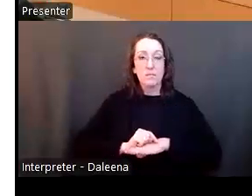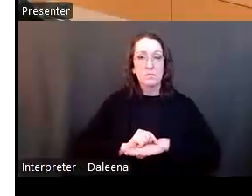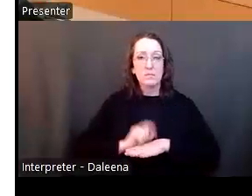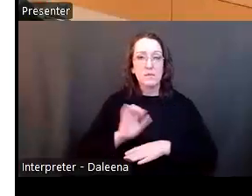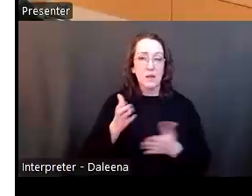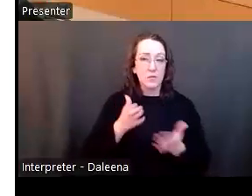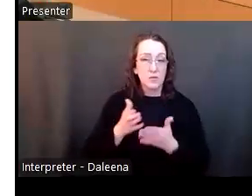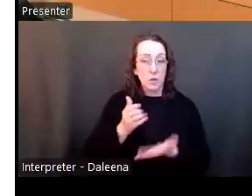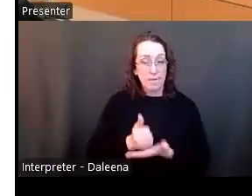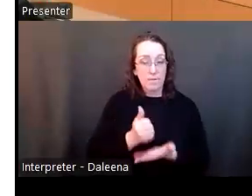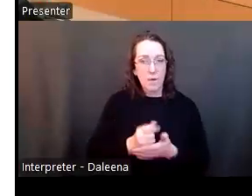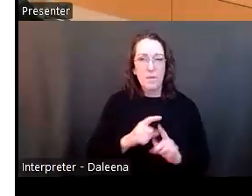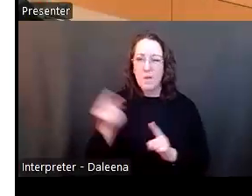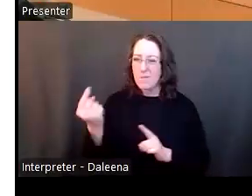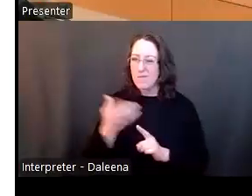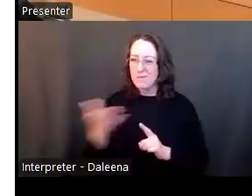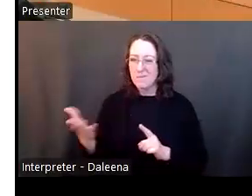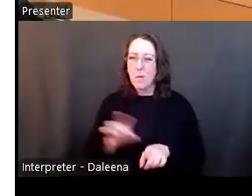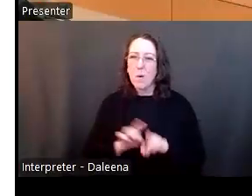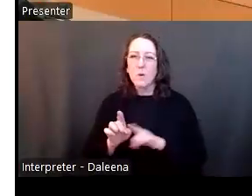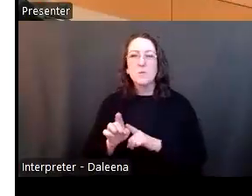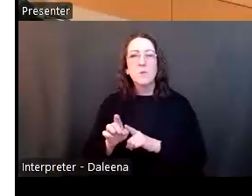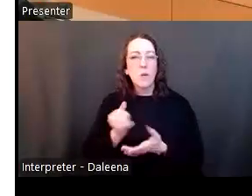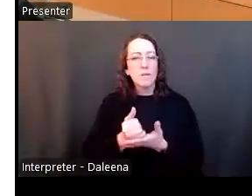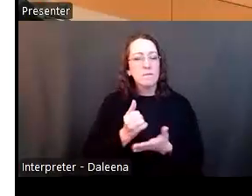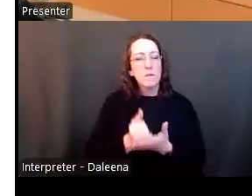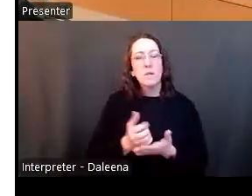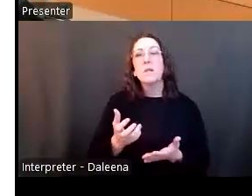be helpful but one of the things that I also think is helpful is um teaching primary care